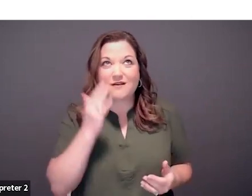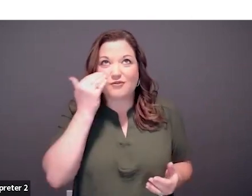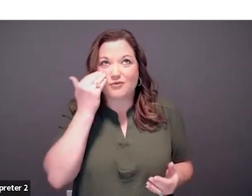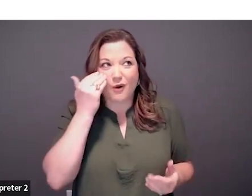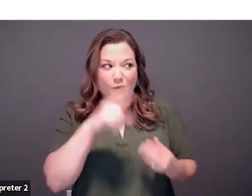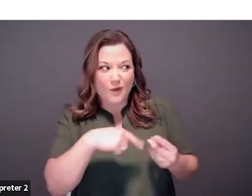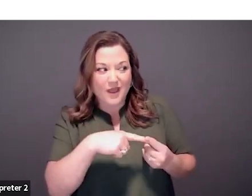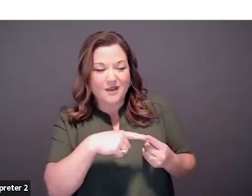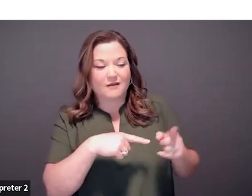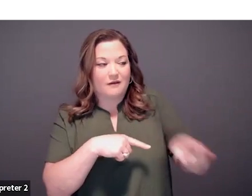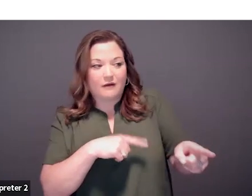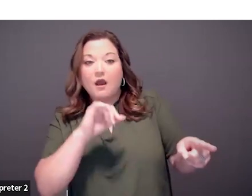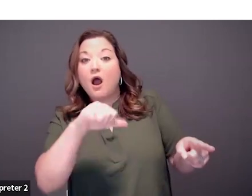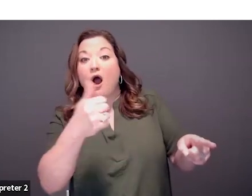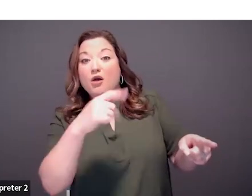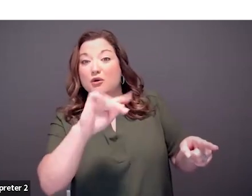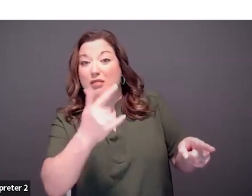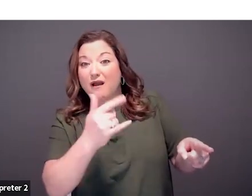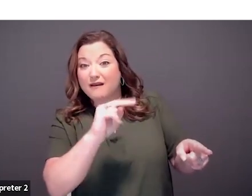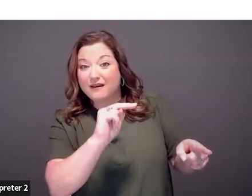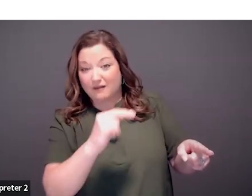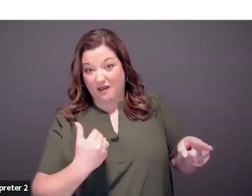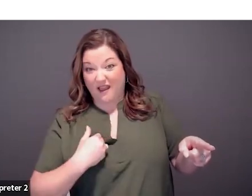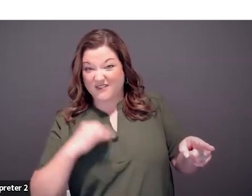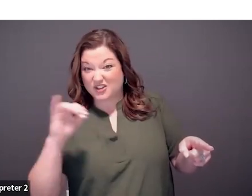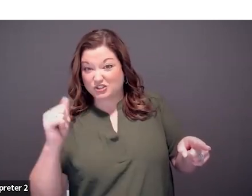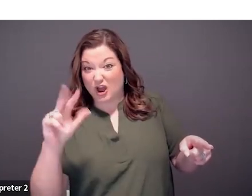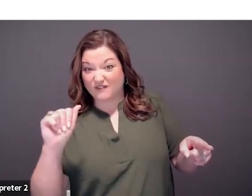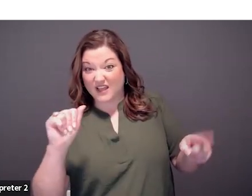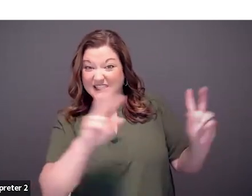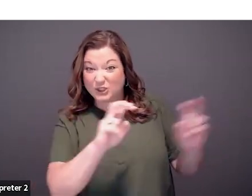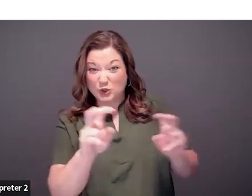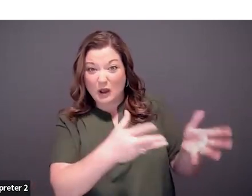and that could impact the form's ability to work as intended.